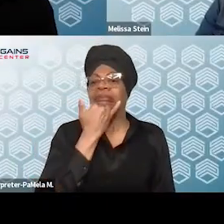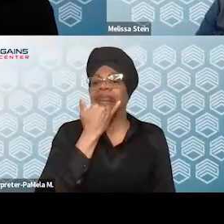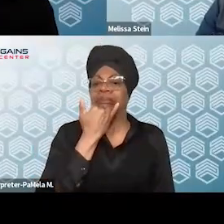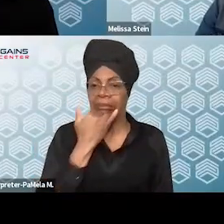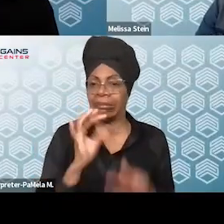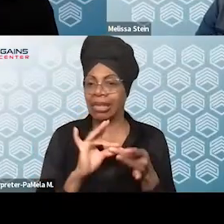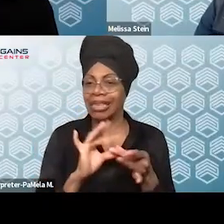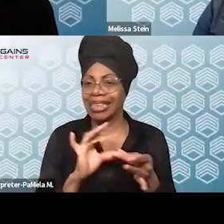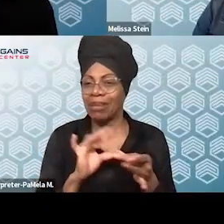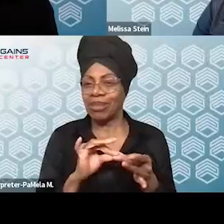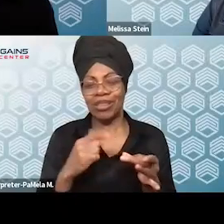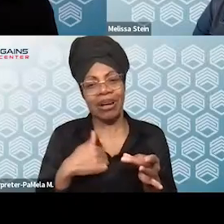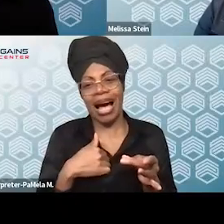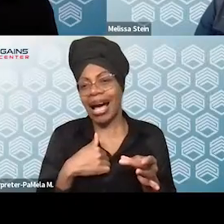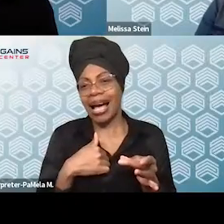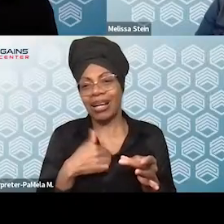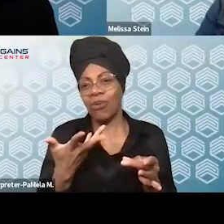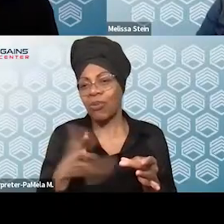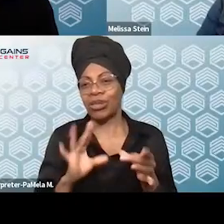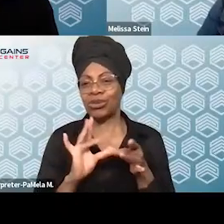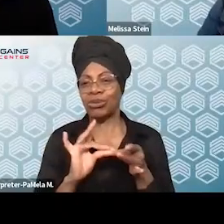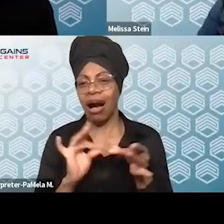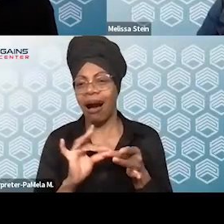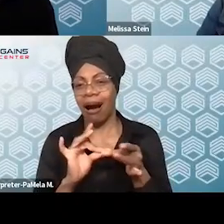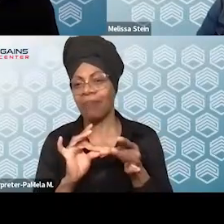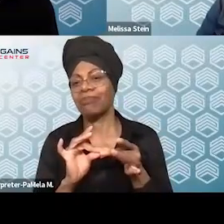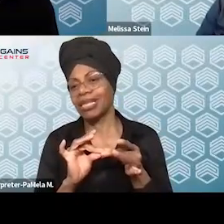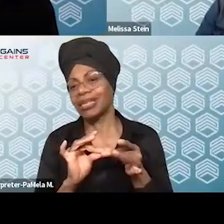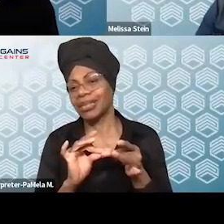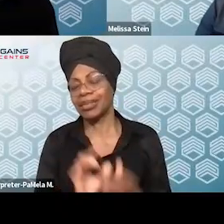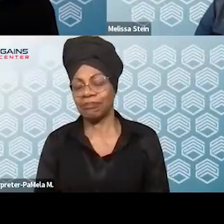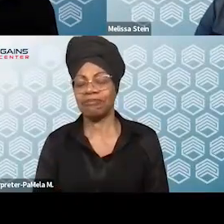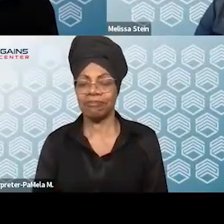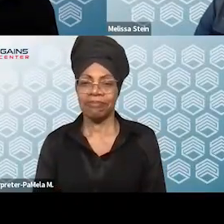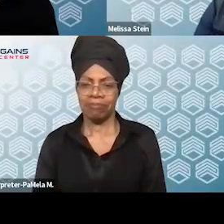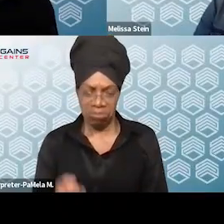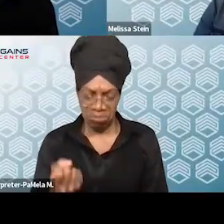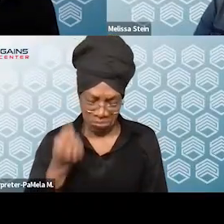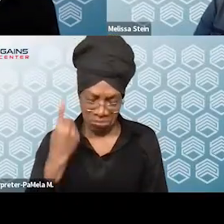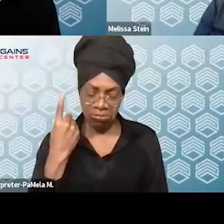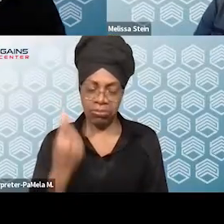so, I would not want to comment on that. Understood.